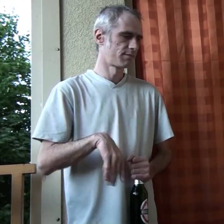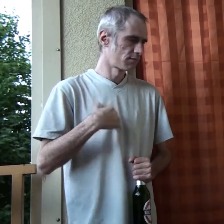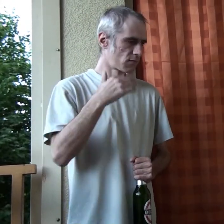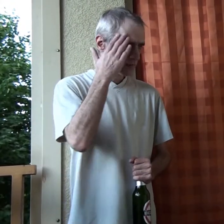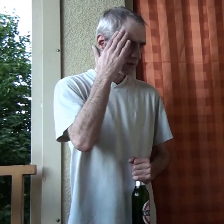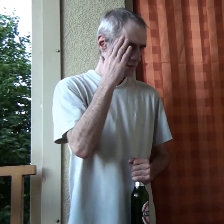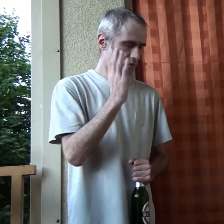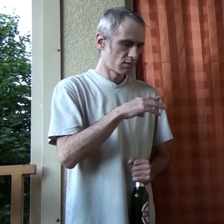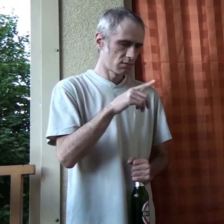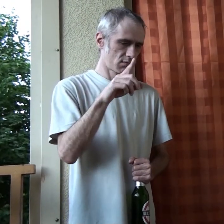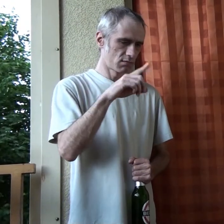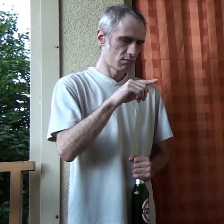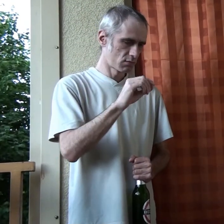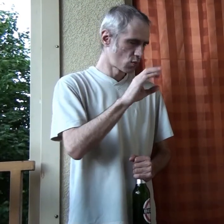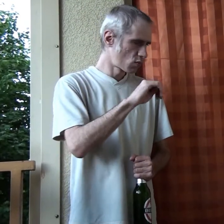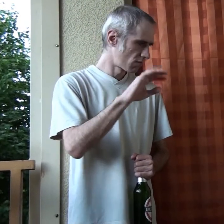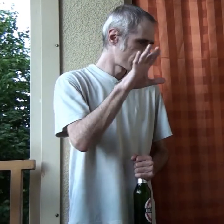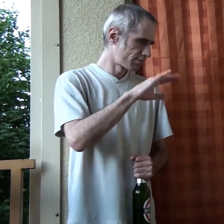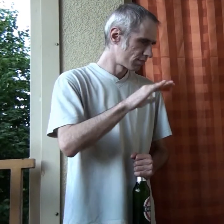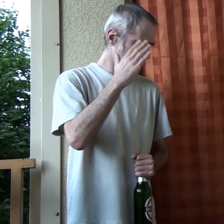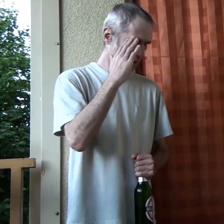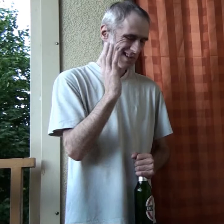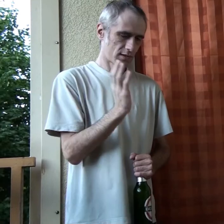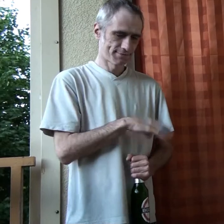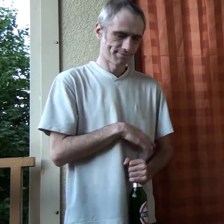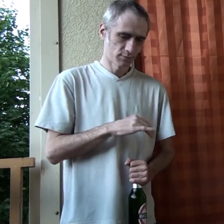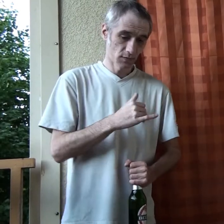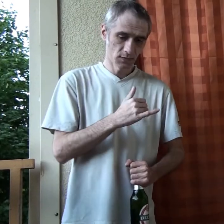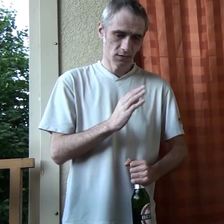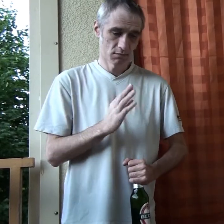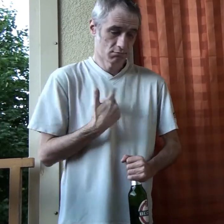Oh yeah, I know him through Tom. Well….not my problem.